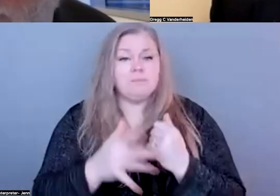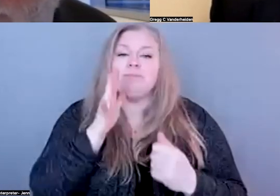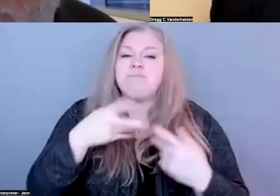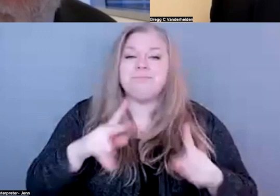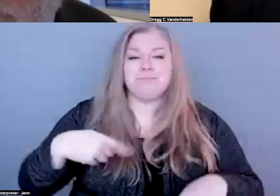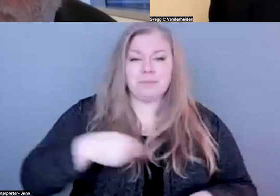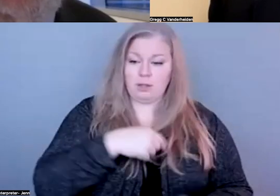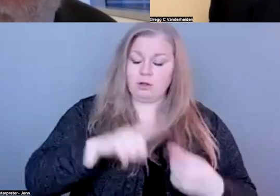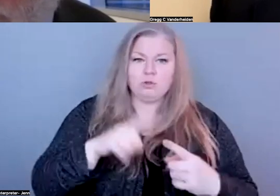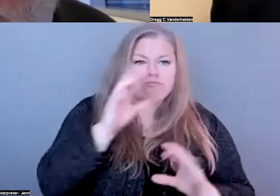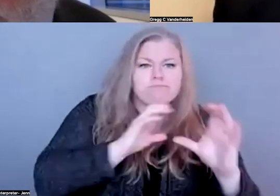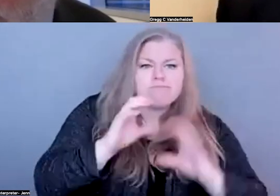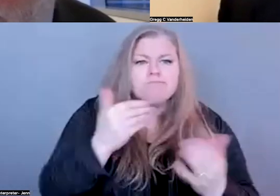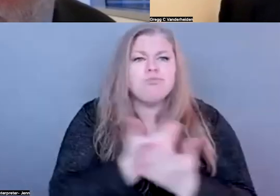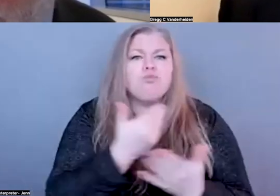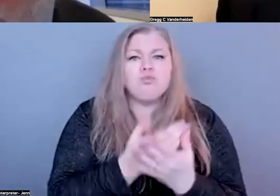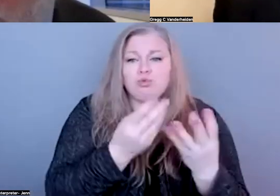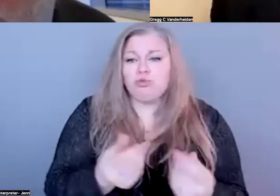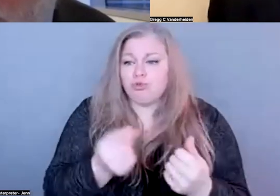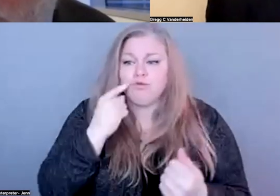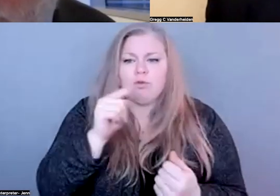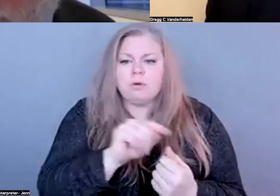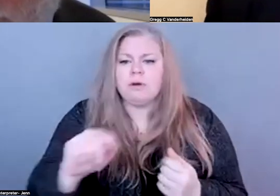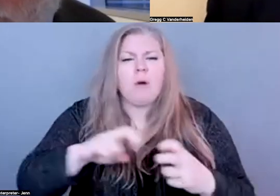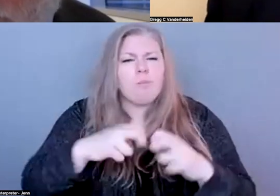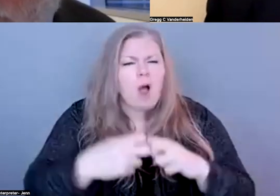new solutions for a lot of the problems we've had before --- so that's going to be exciting as well.